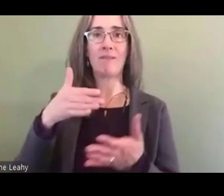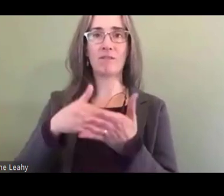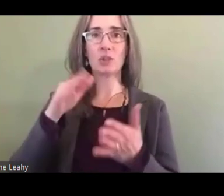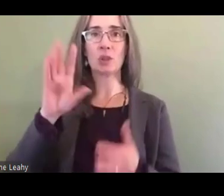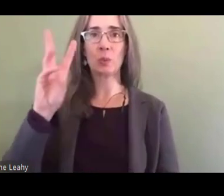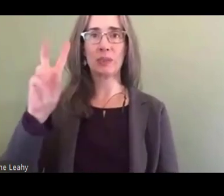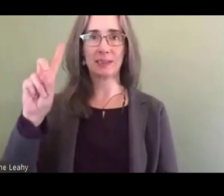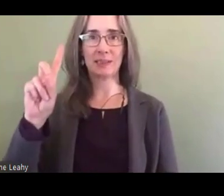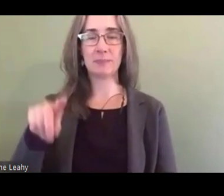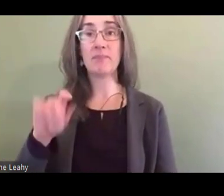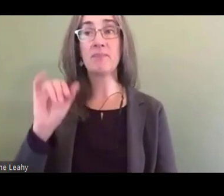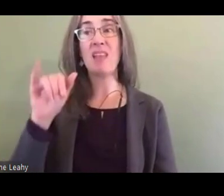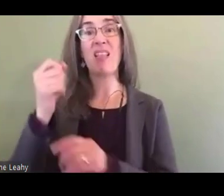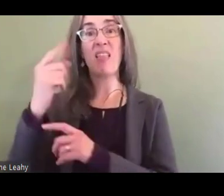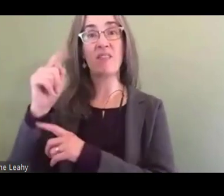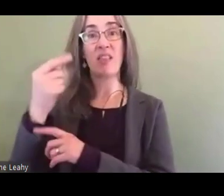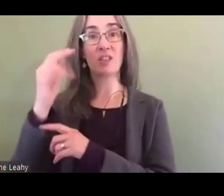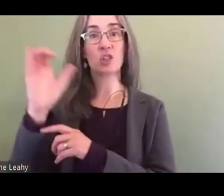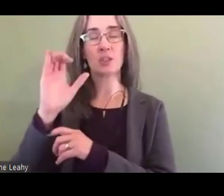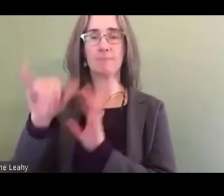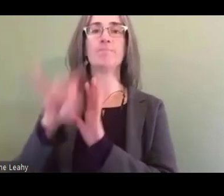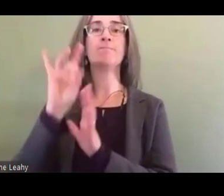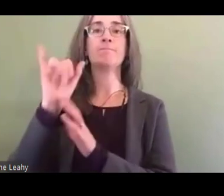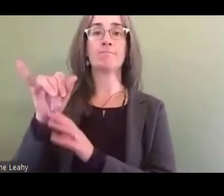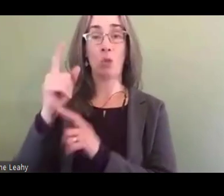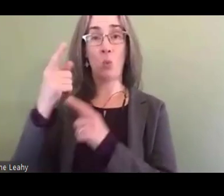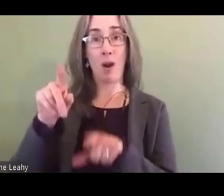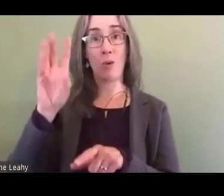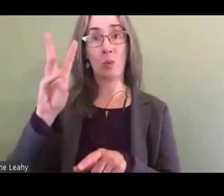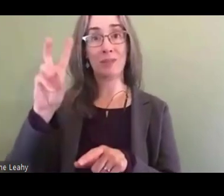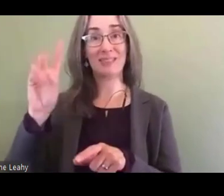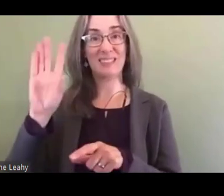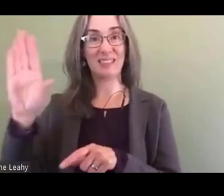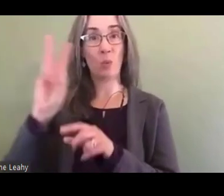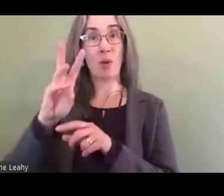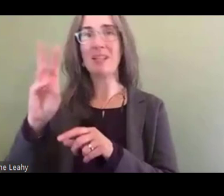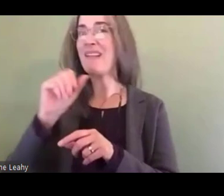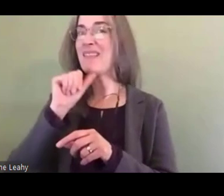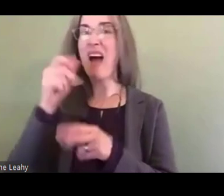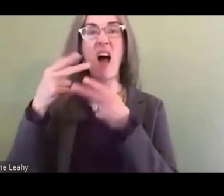The 11th Circuit found Winn‑Dixie's website was not a place of public accommodation